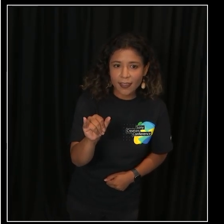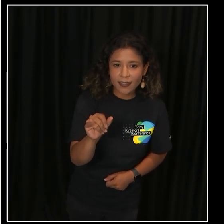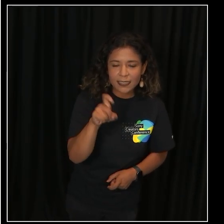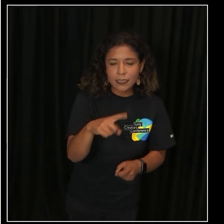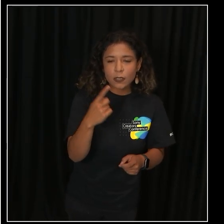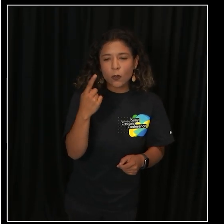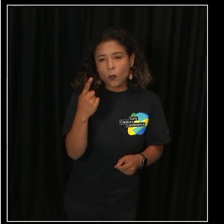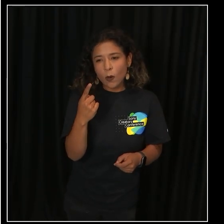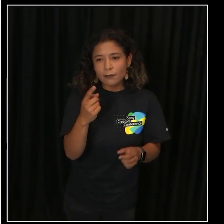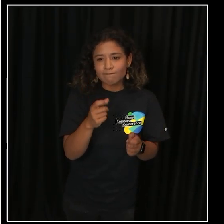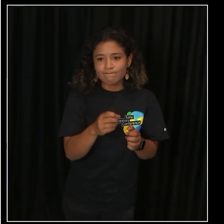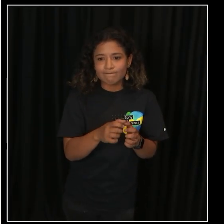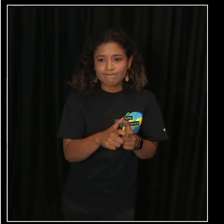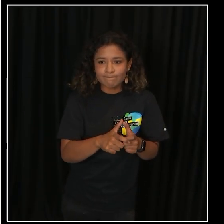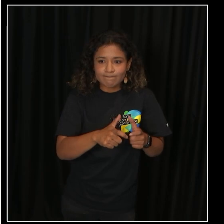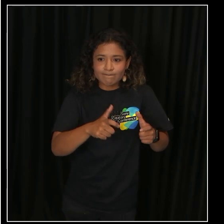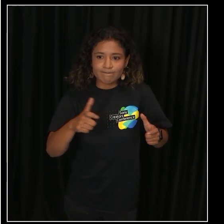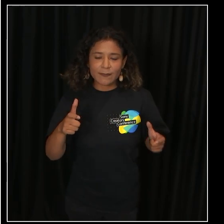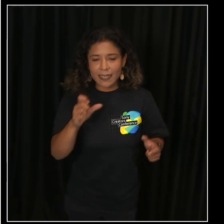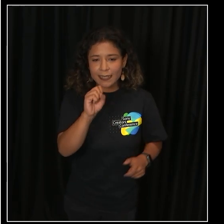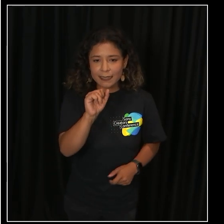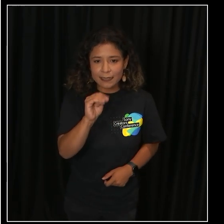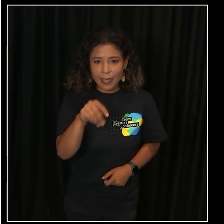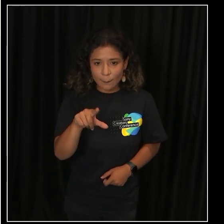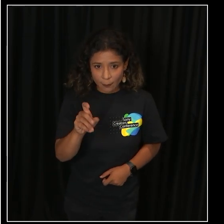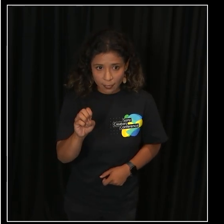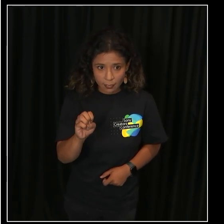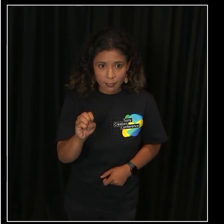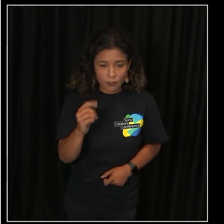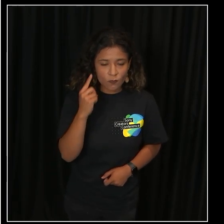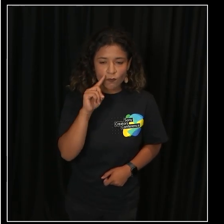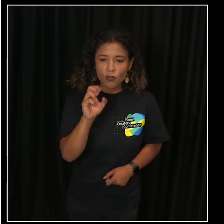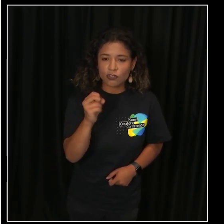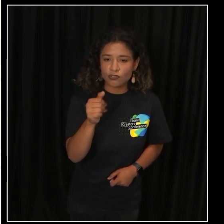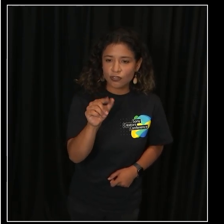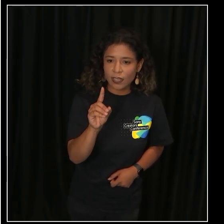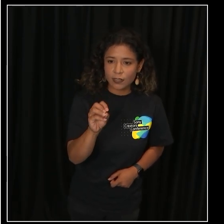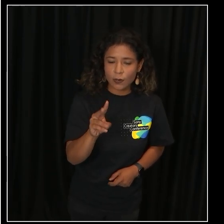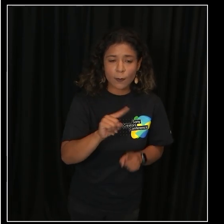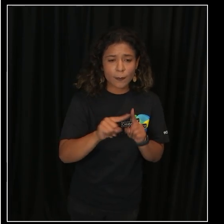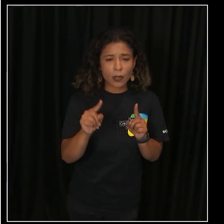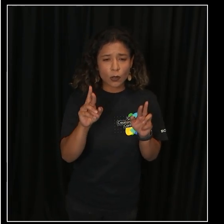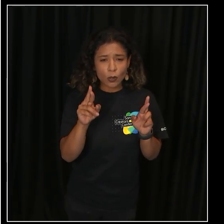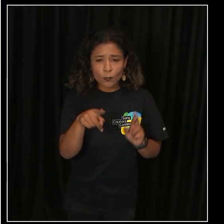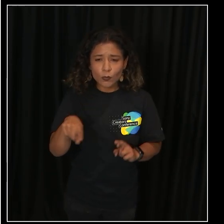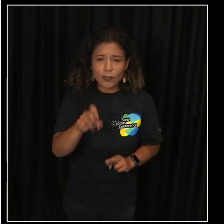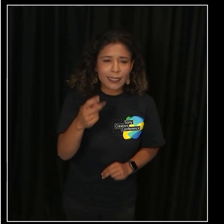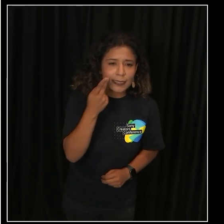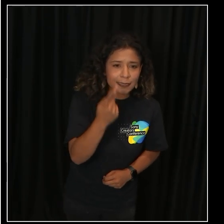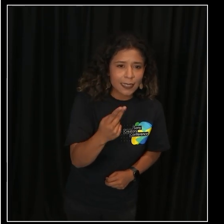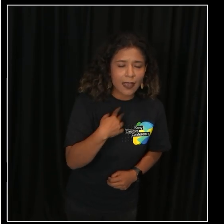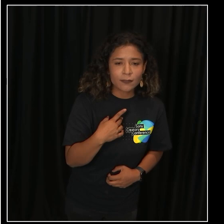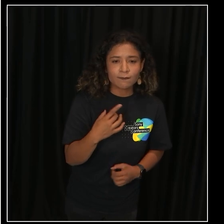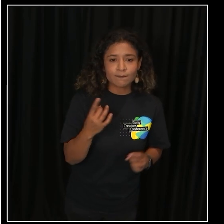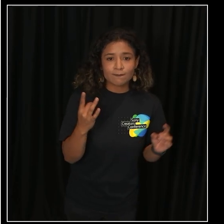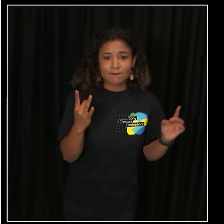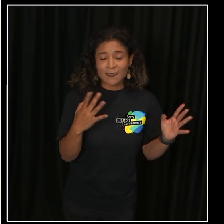based on the number of actual tests we're doing for this shadow. But hopefully you can see there's an awful lot of data re-use happening here.